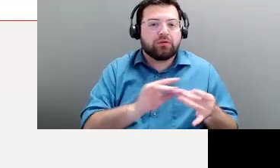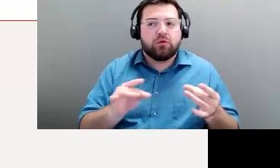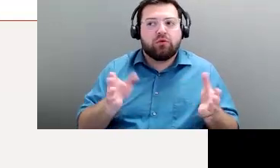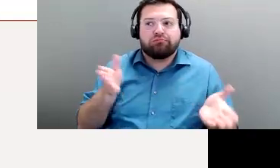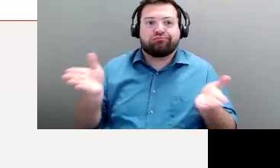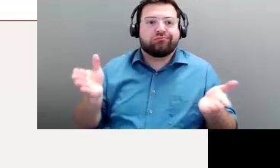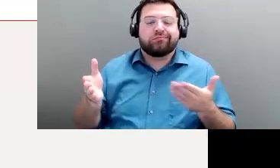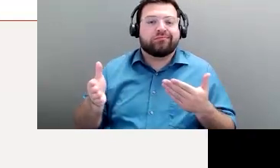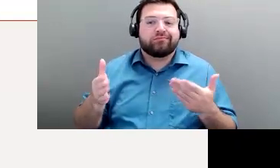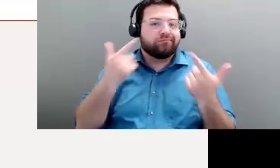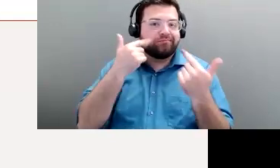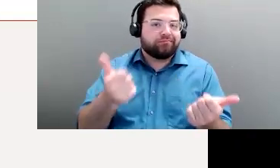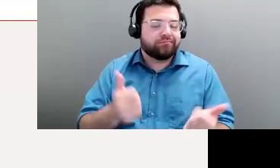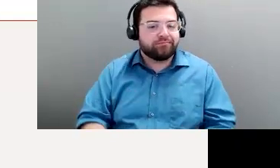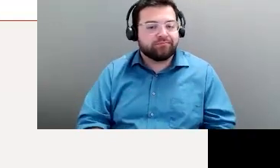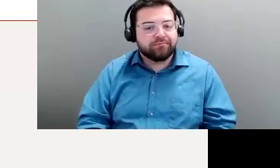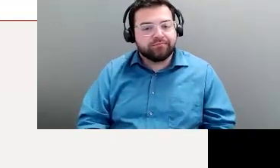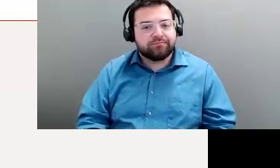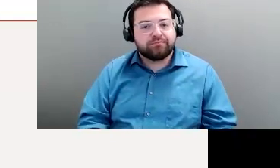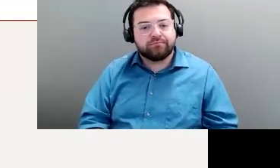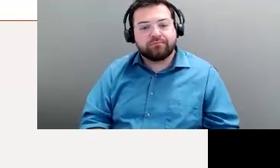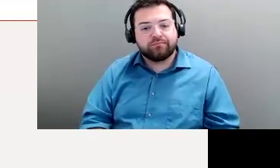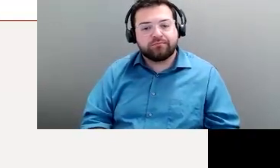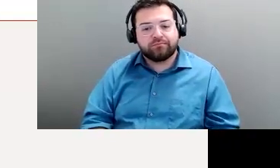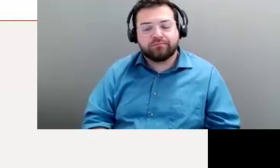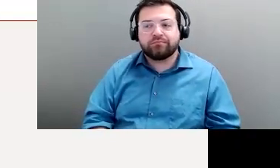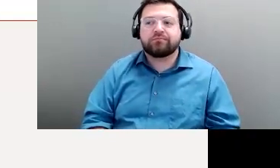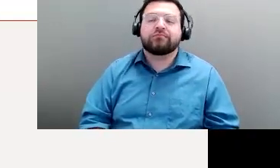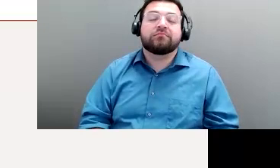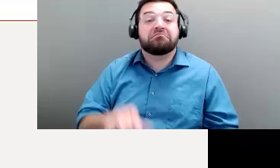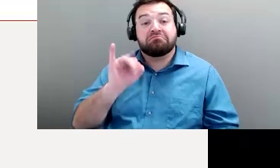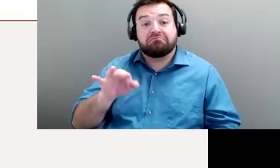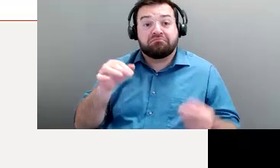I also want to mention that if you do use the comment library,